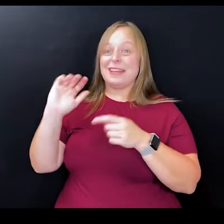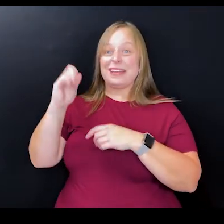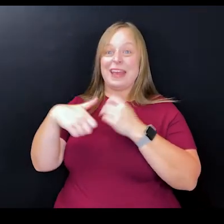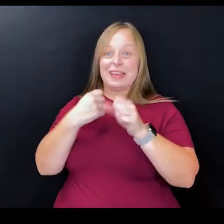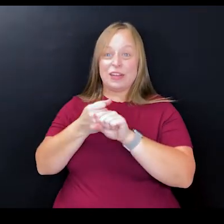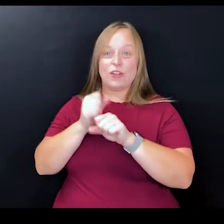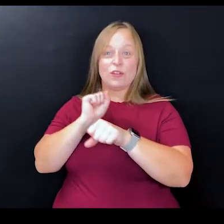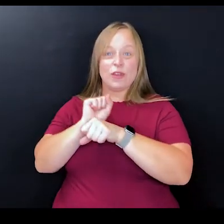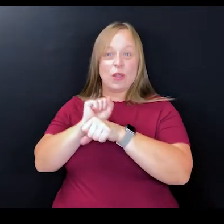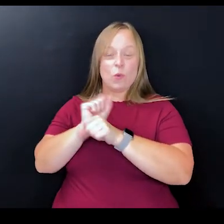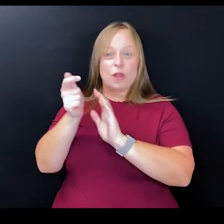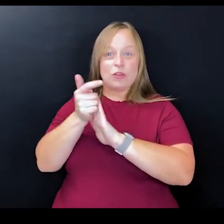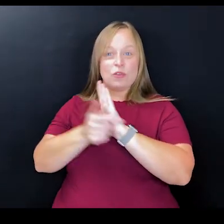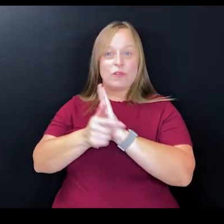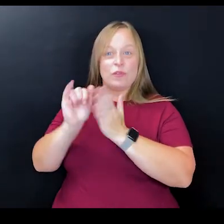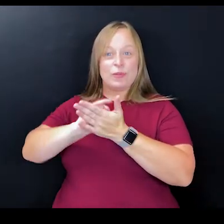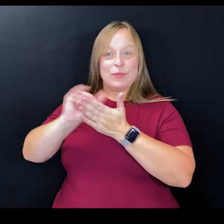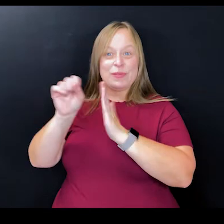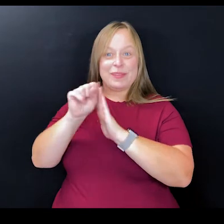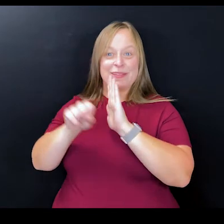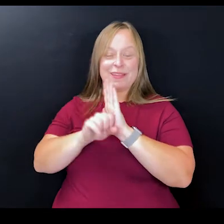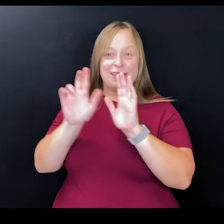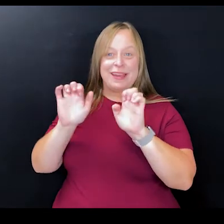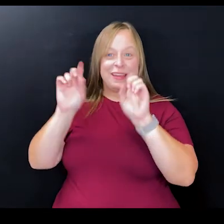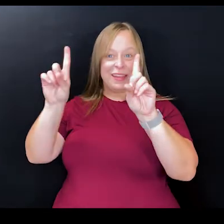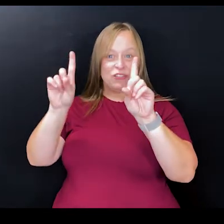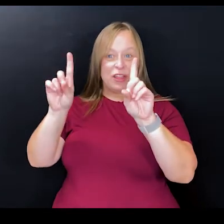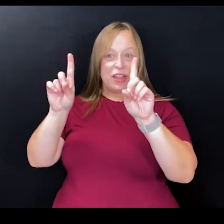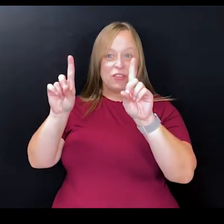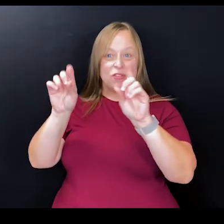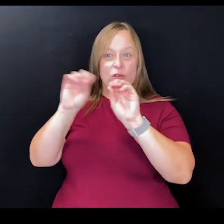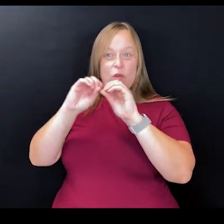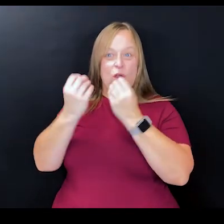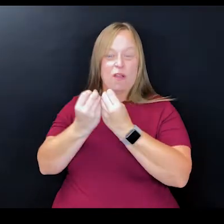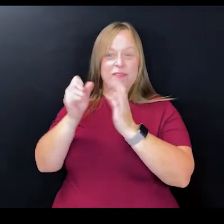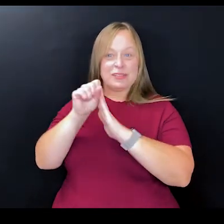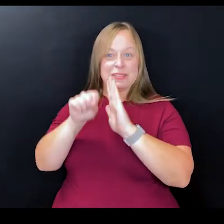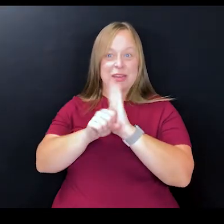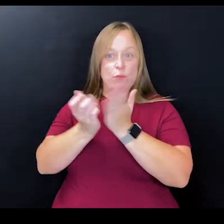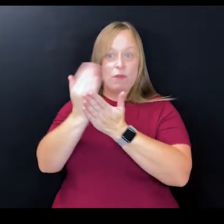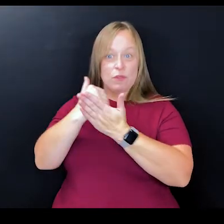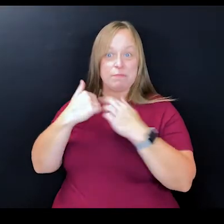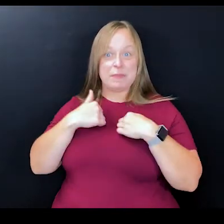I worked as an attorney for the New York State Department of Education's Office of State Review.